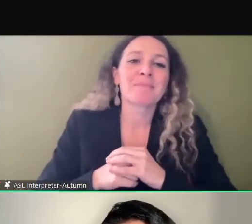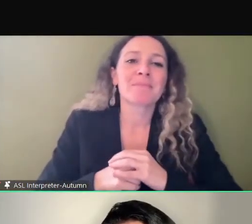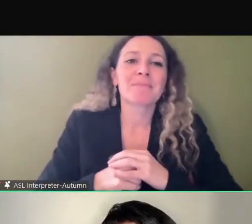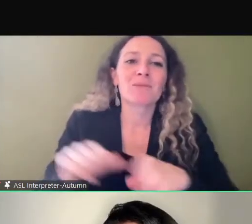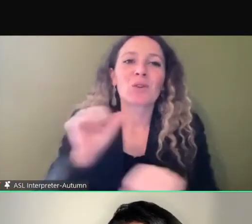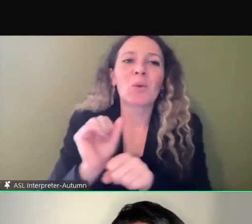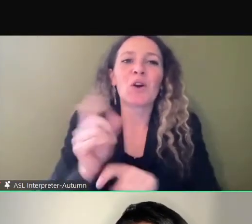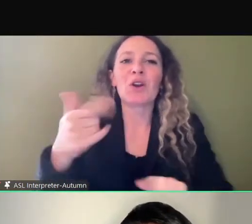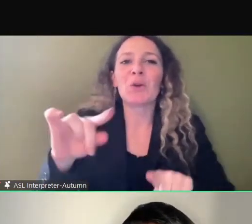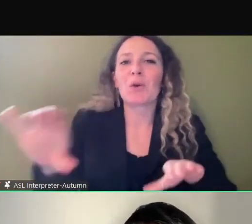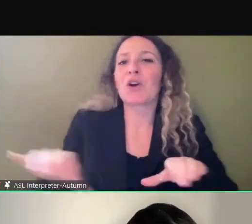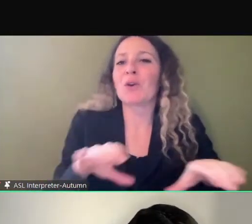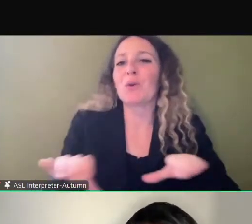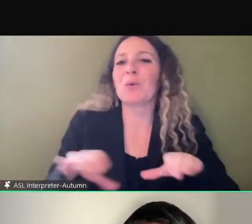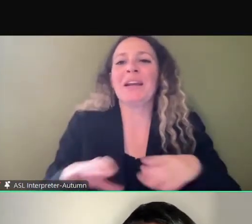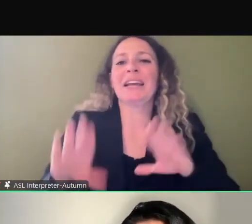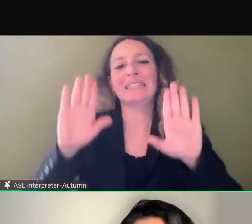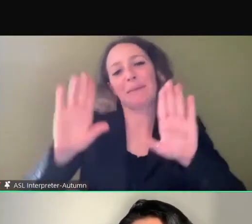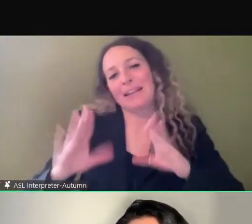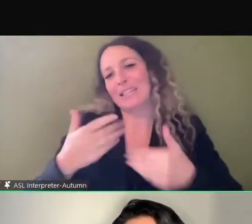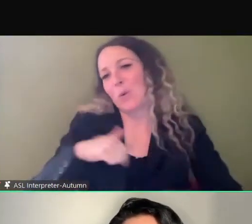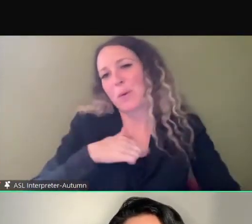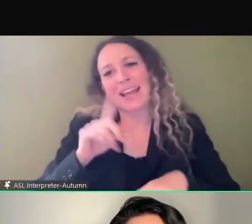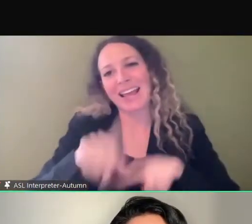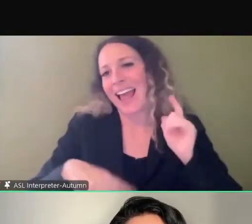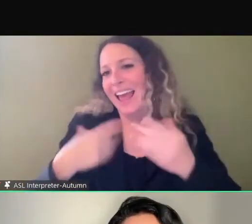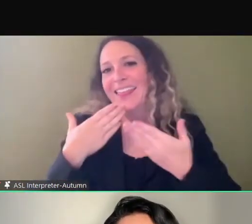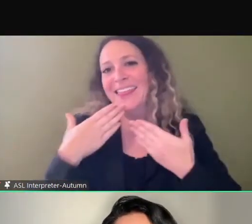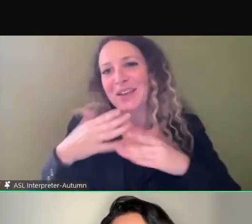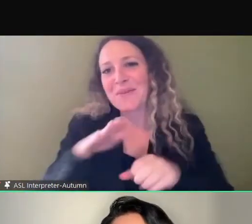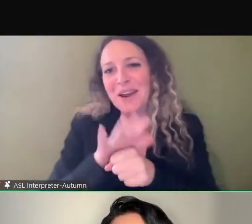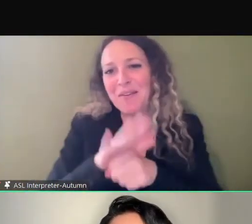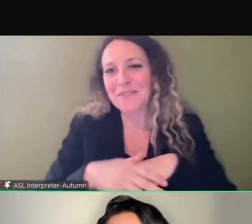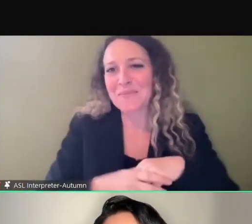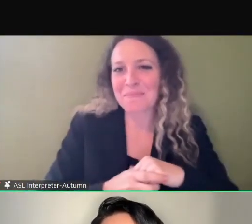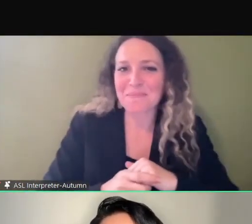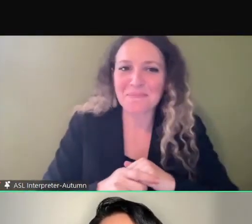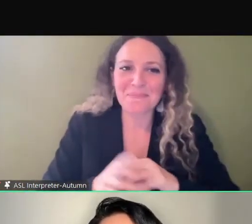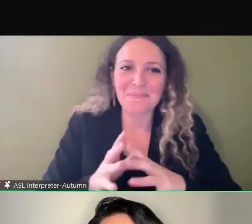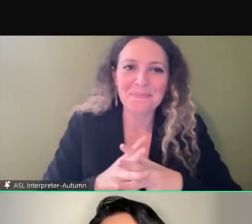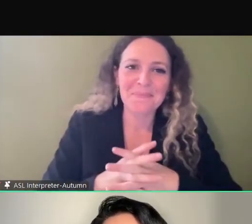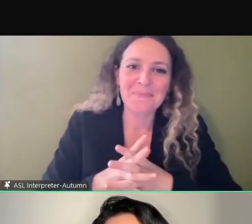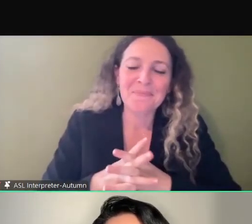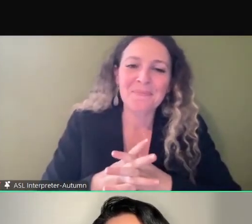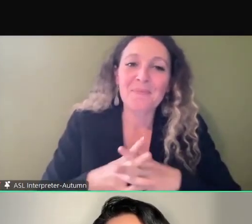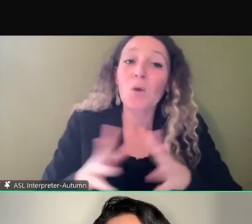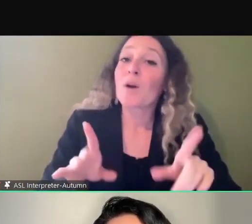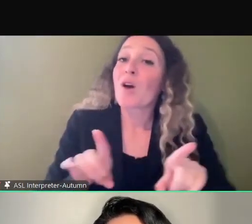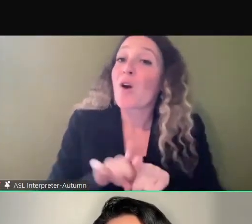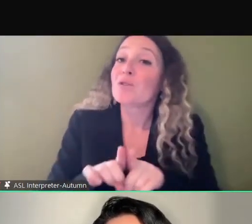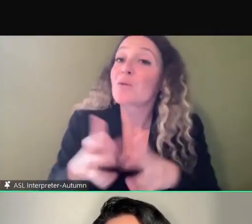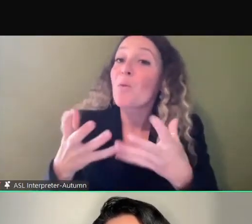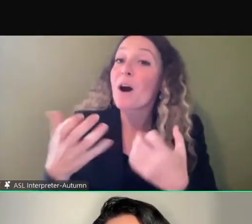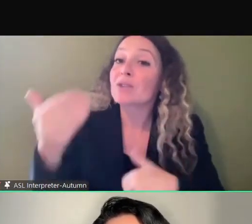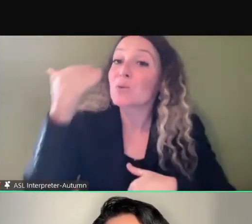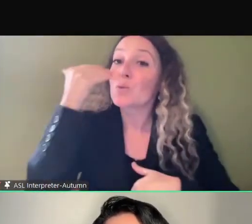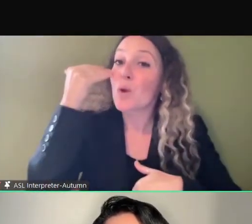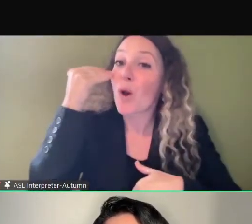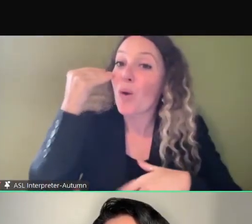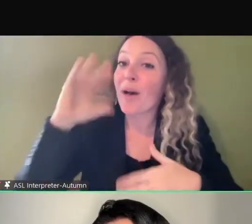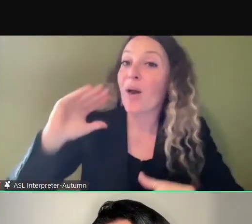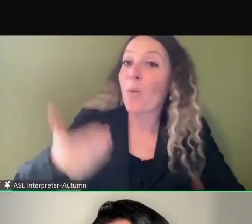we can't thank you enough. So, we'd like to also now welcome Kyle Zebley,